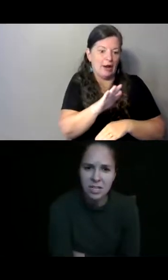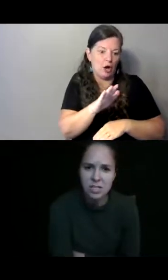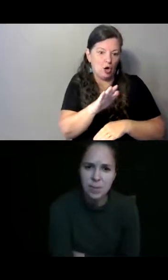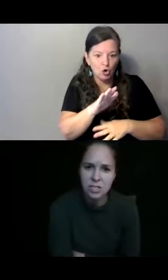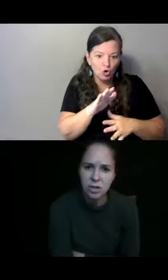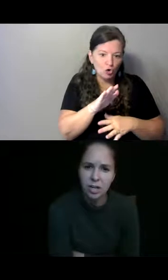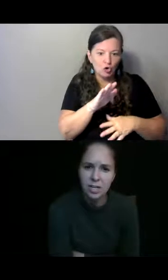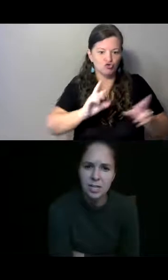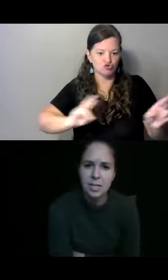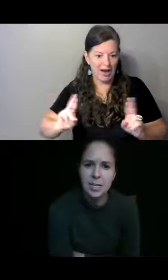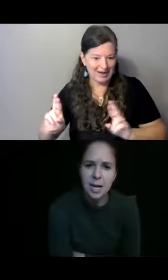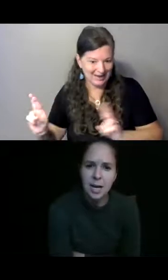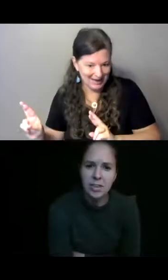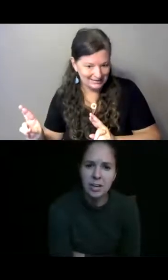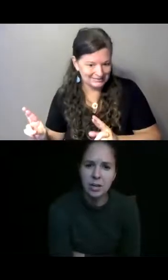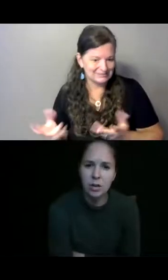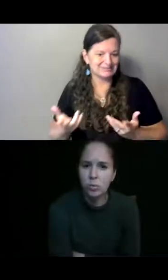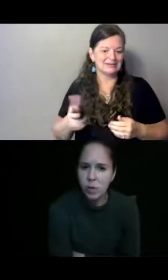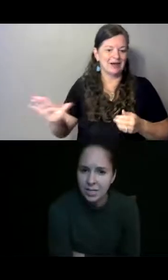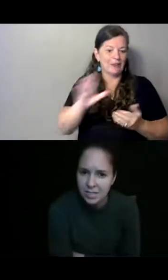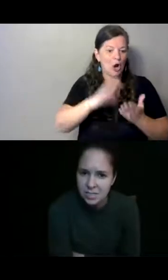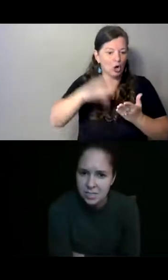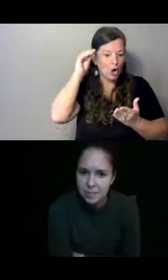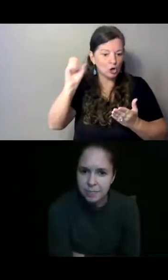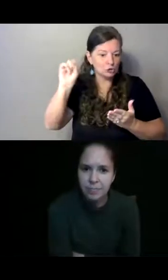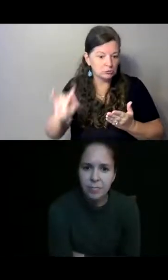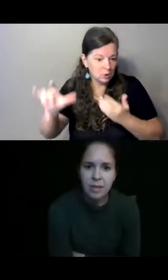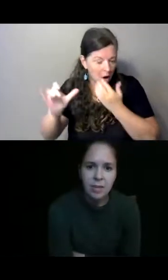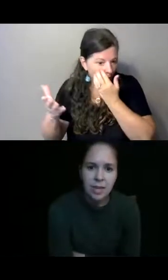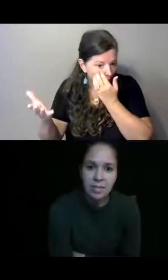and it's based on their readiness and